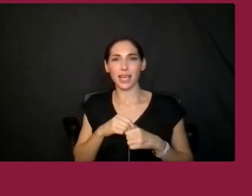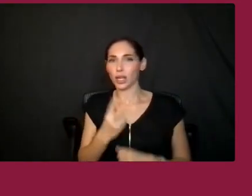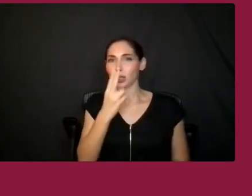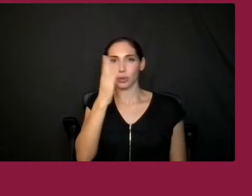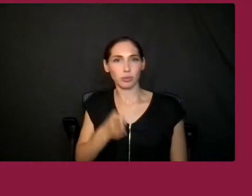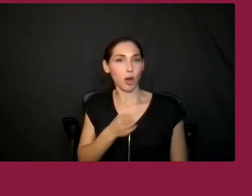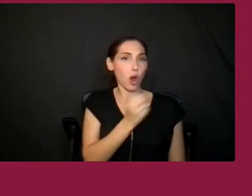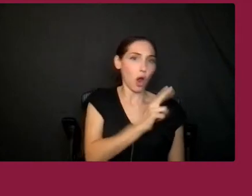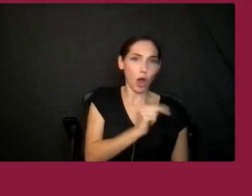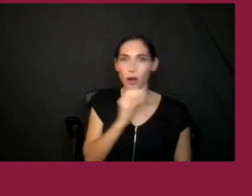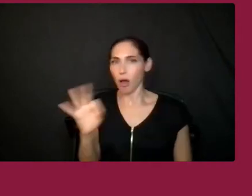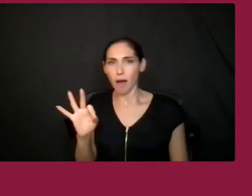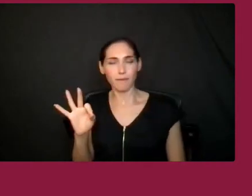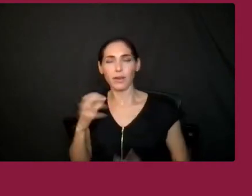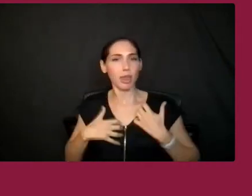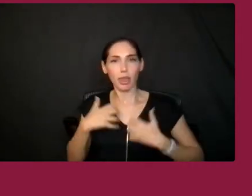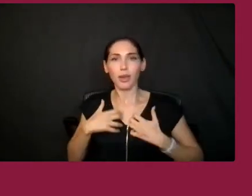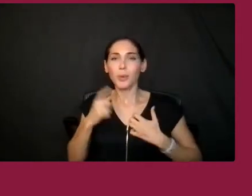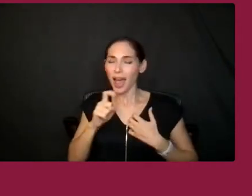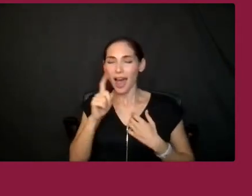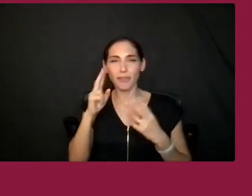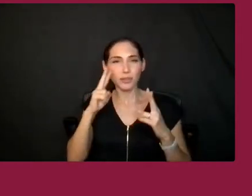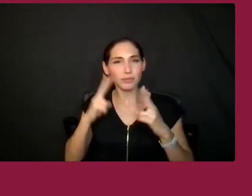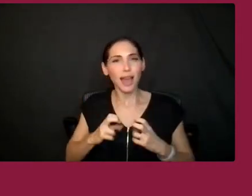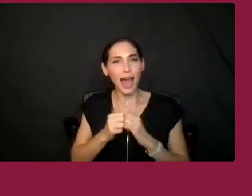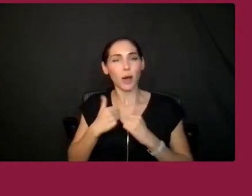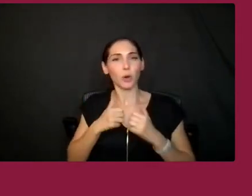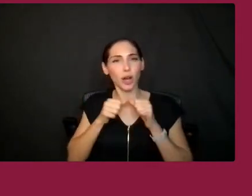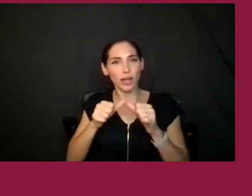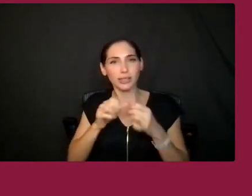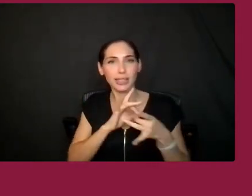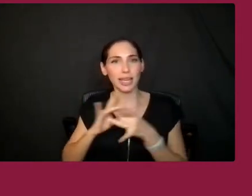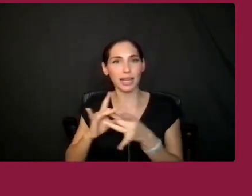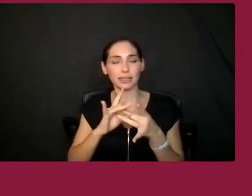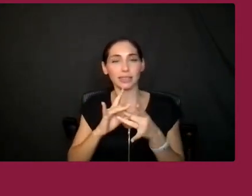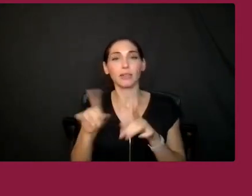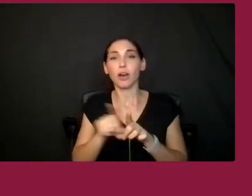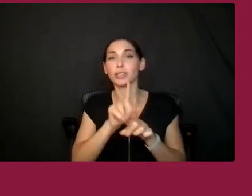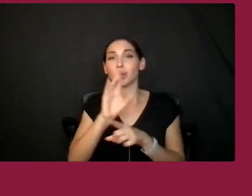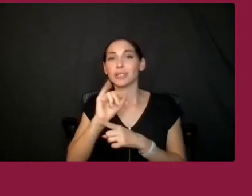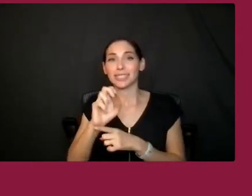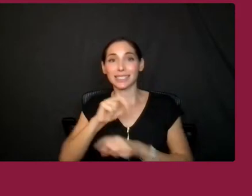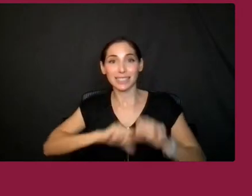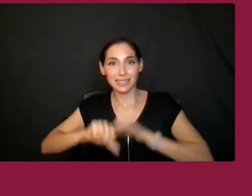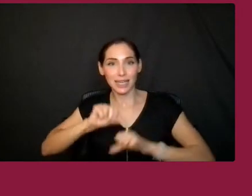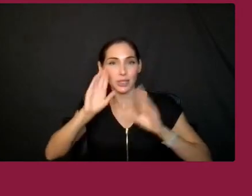in which we're constantly connected. As well as citizen science, which invites in participation from the general public, again